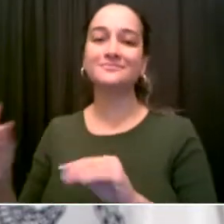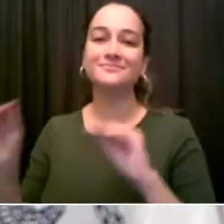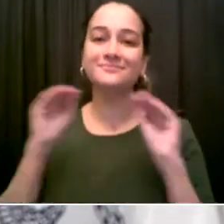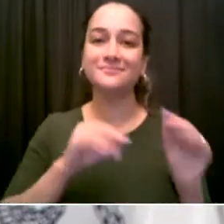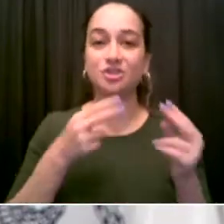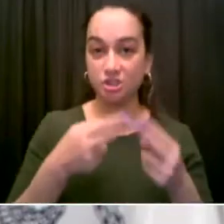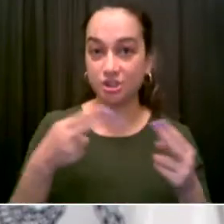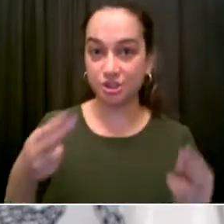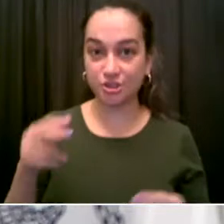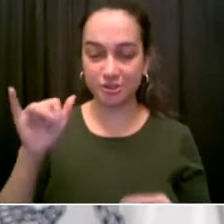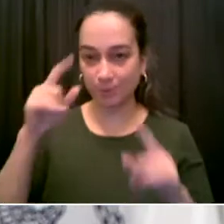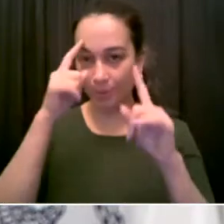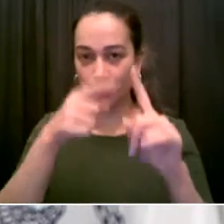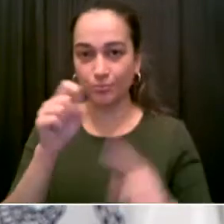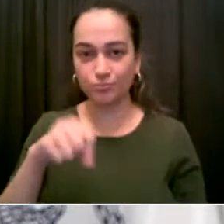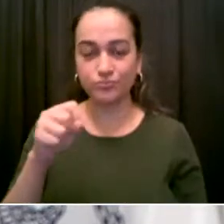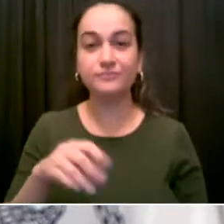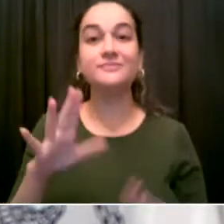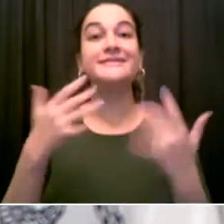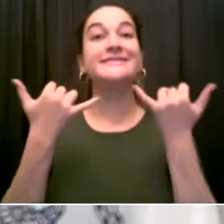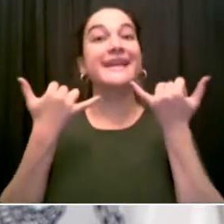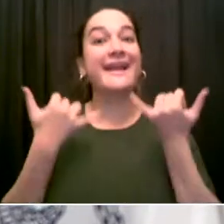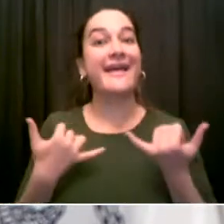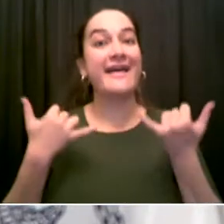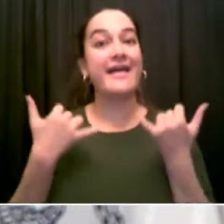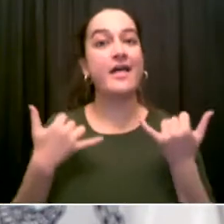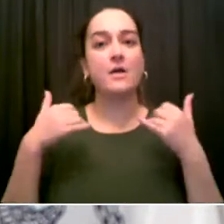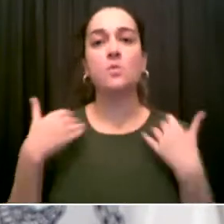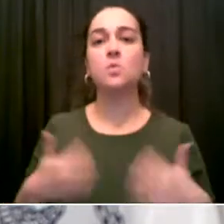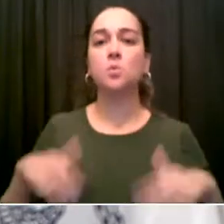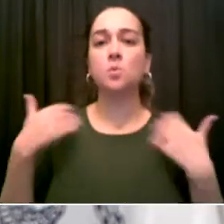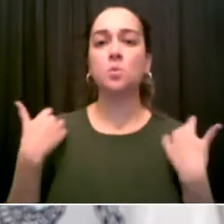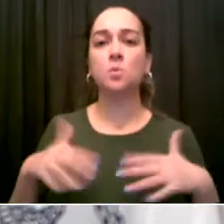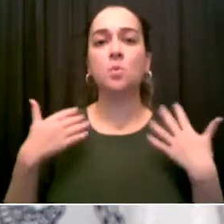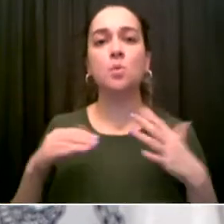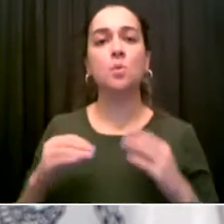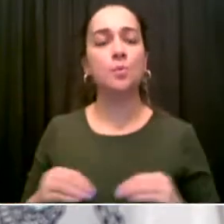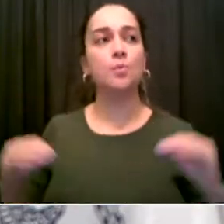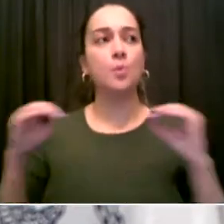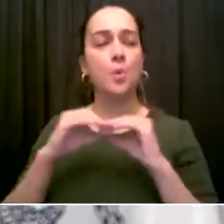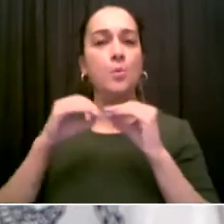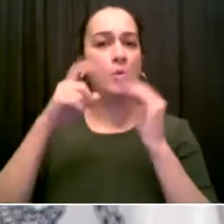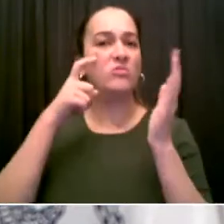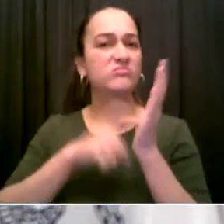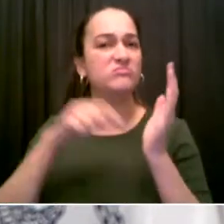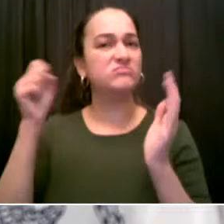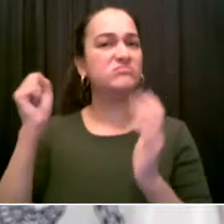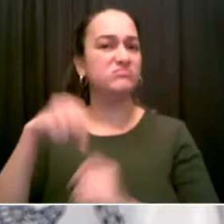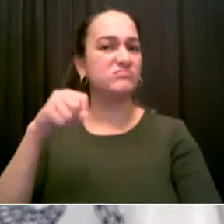GOING. WHATEVER RESOURCES WE NEED TO OD TO GETP EOPLE CCVAINATED AND TESTED.